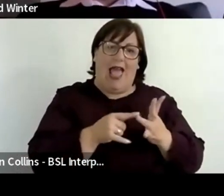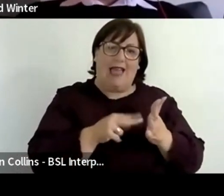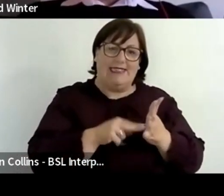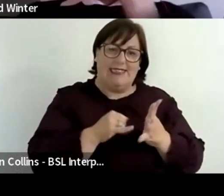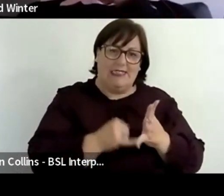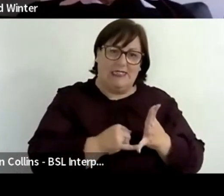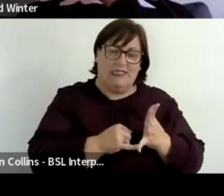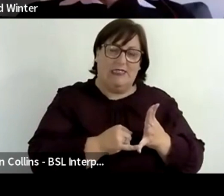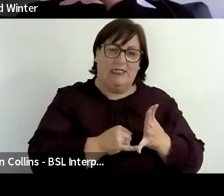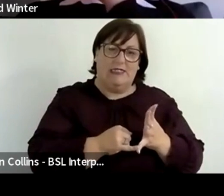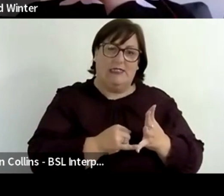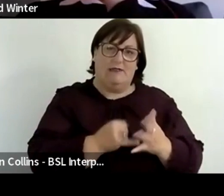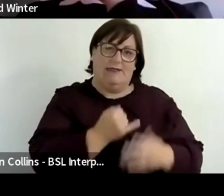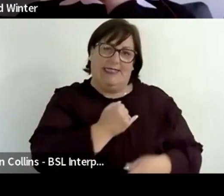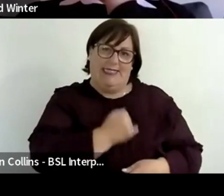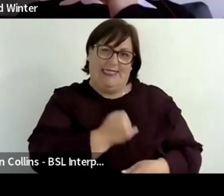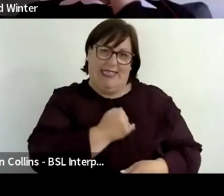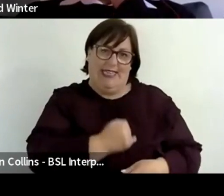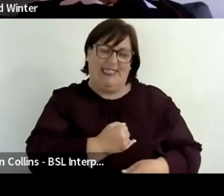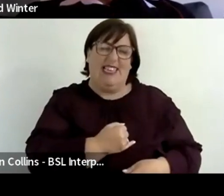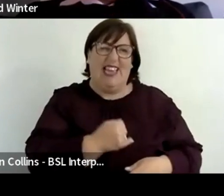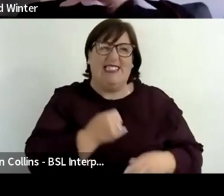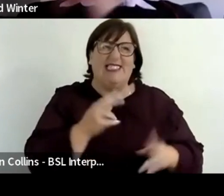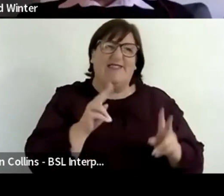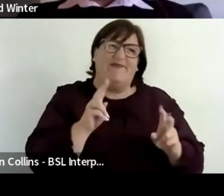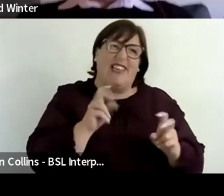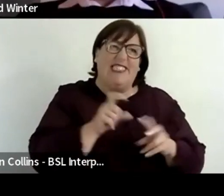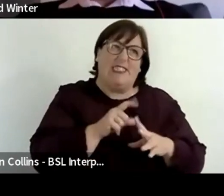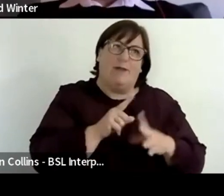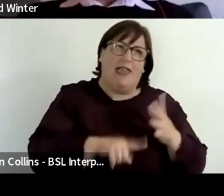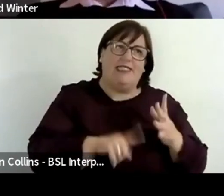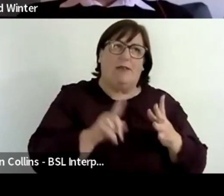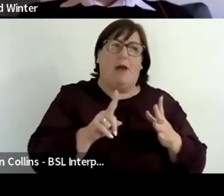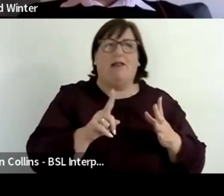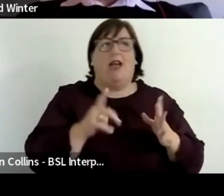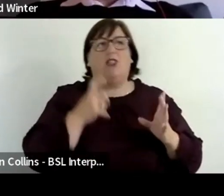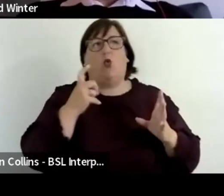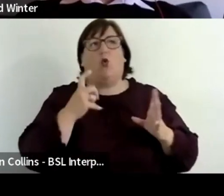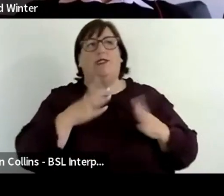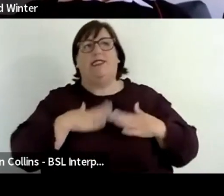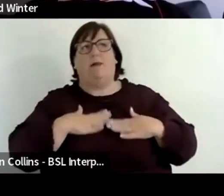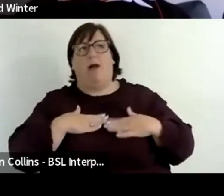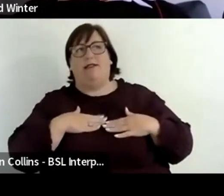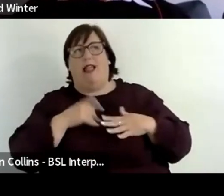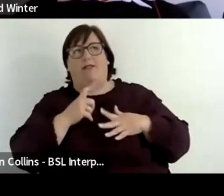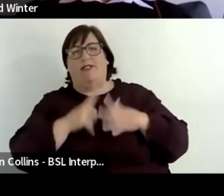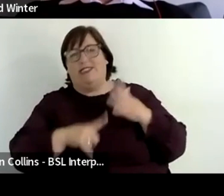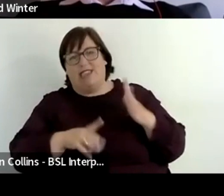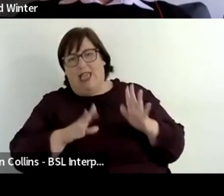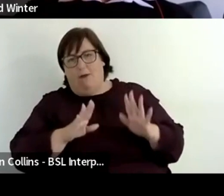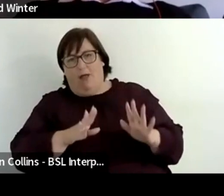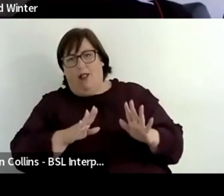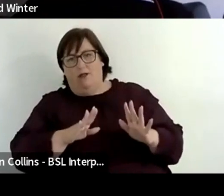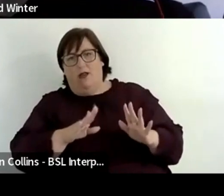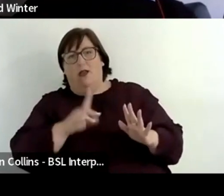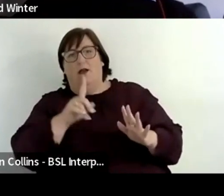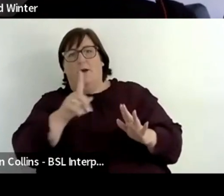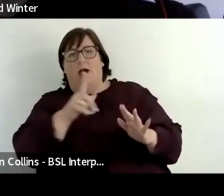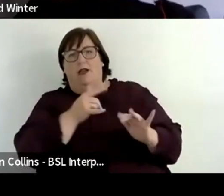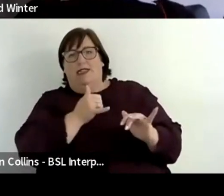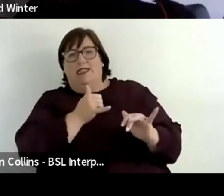we like to think I'm not disabled, this doesn't define me, sometimes it